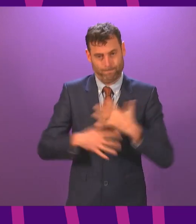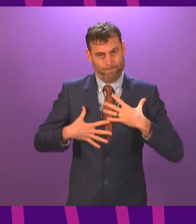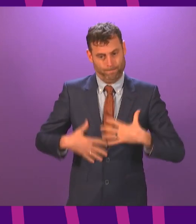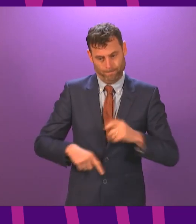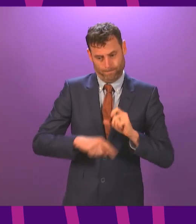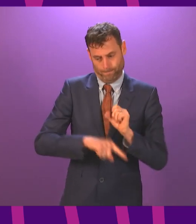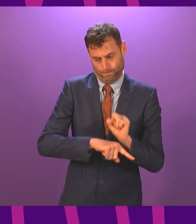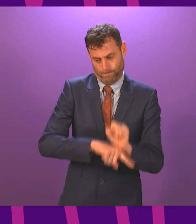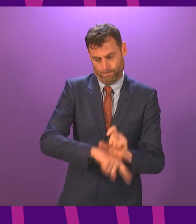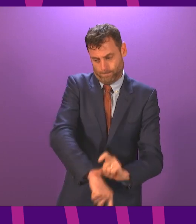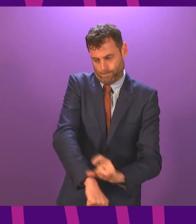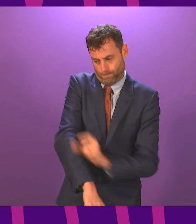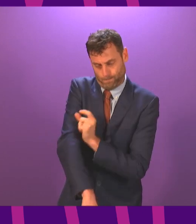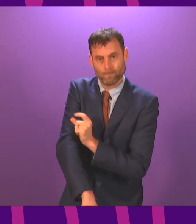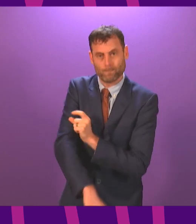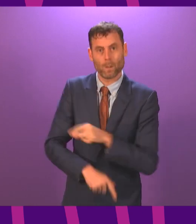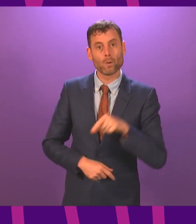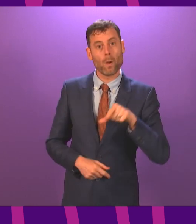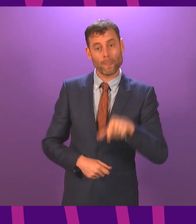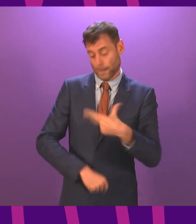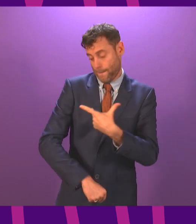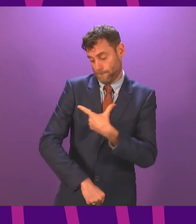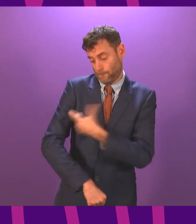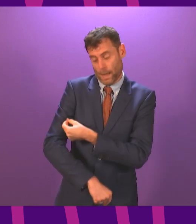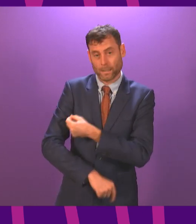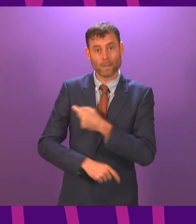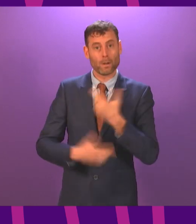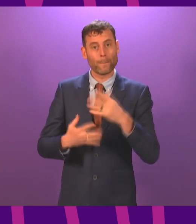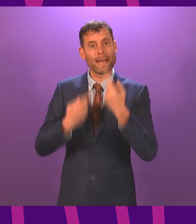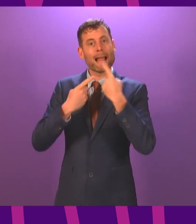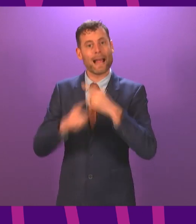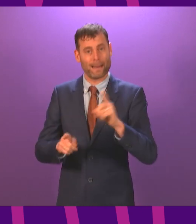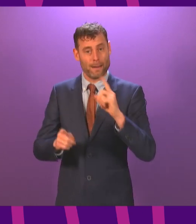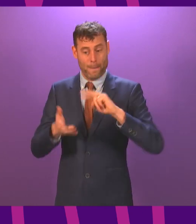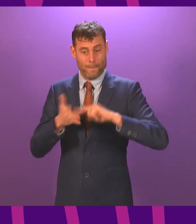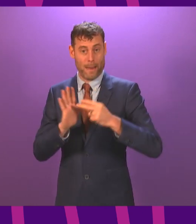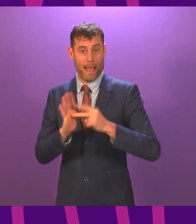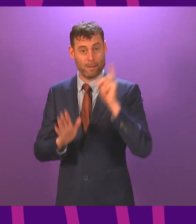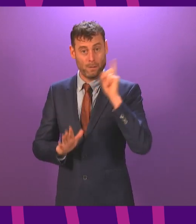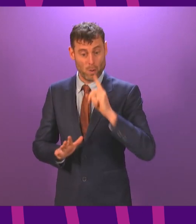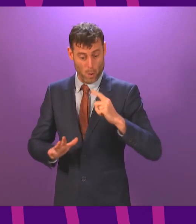The Cabinet reviewed the plans for vaccination this morning and I can confirm that we are